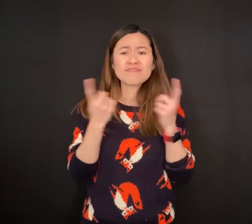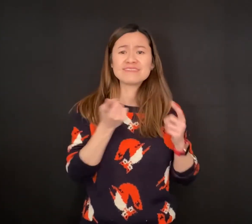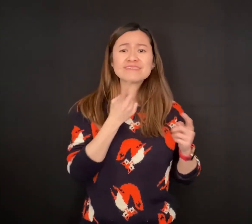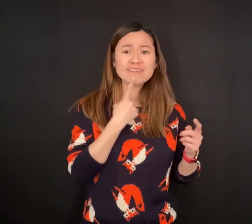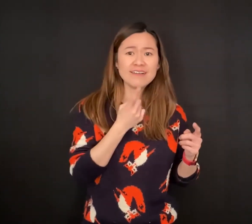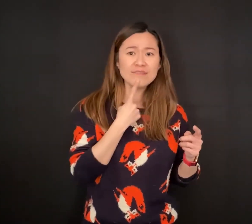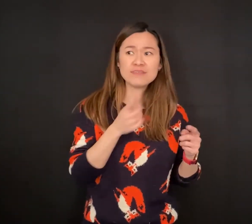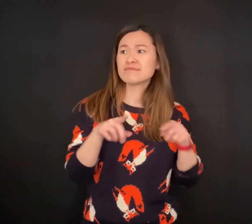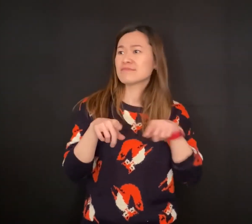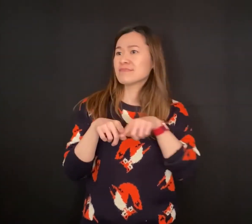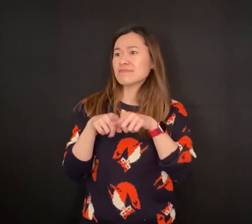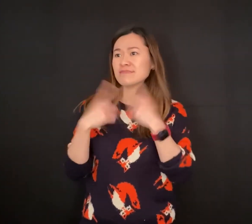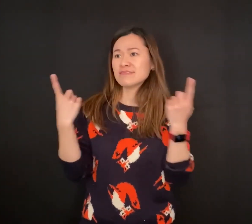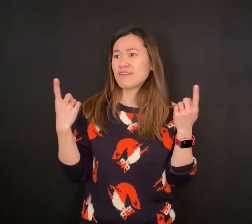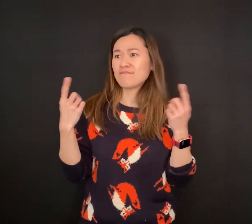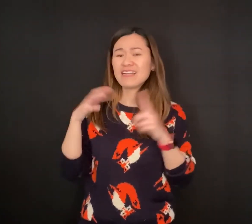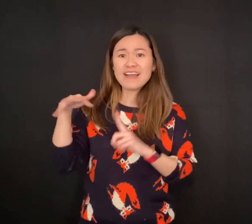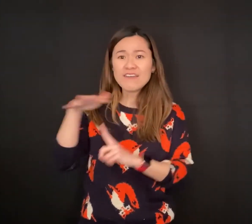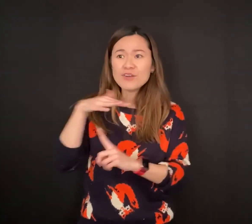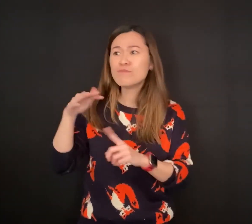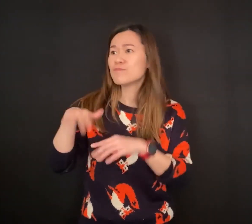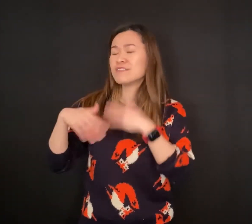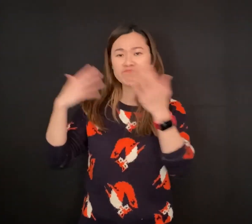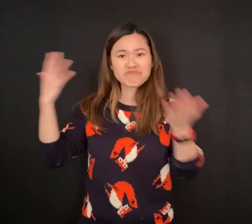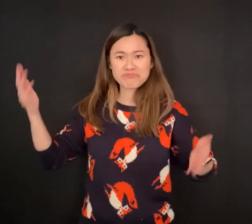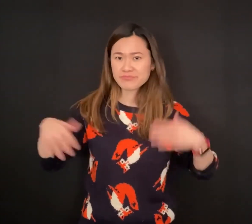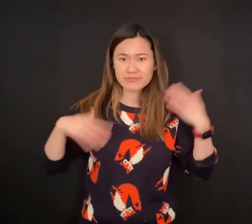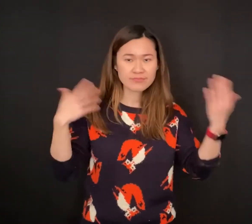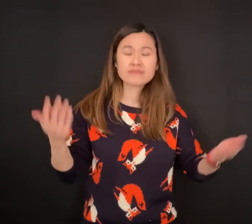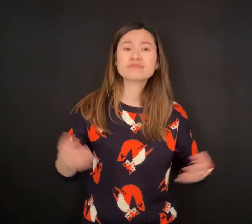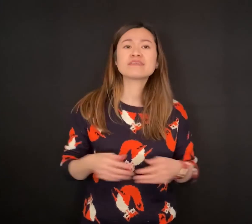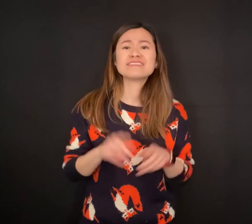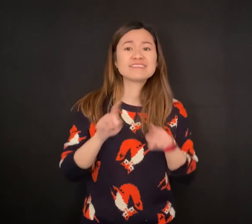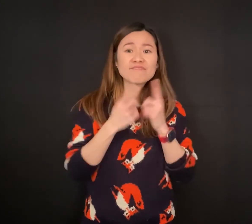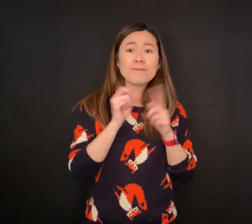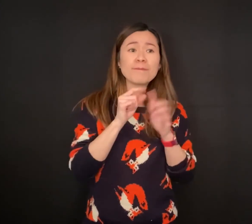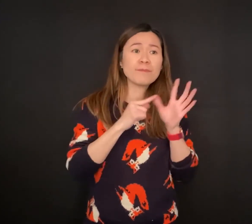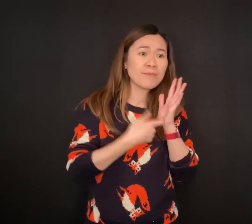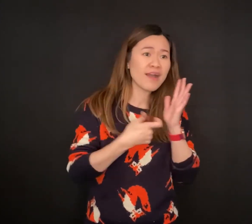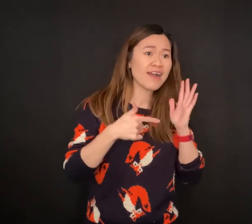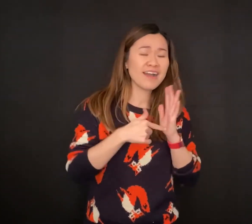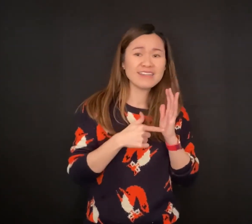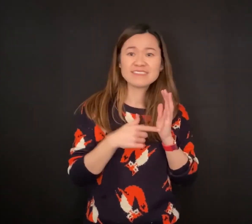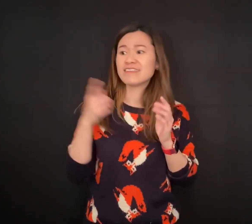different types of disabilities and locations around Australia.